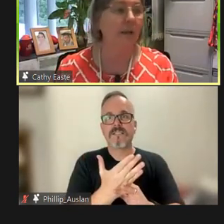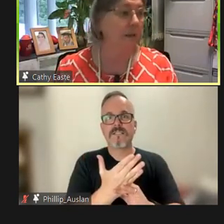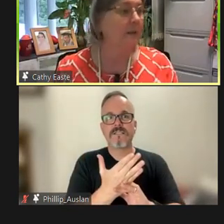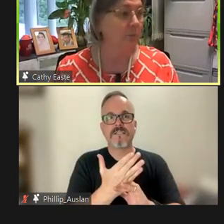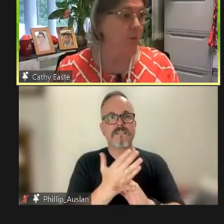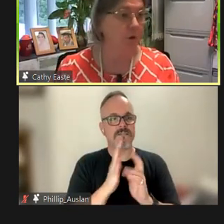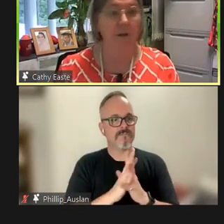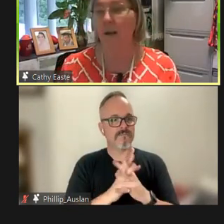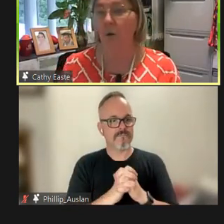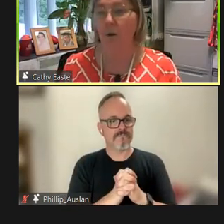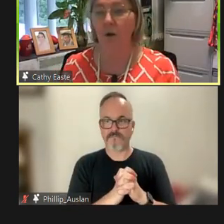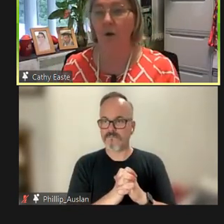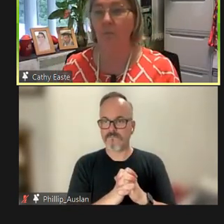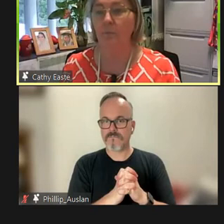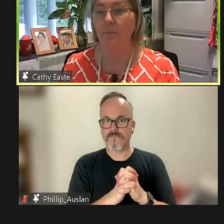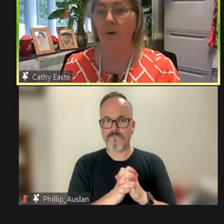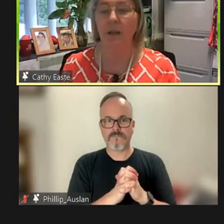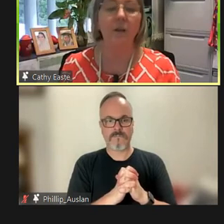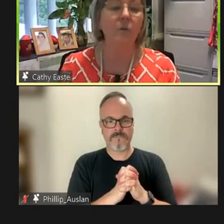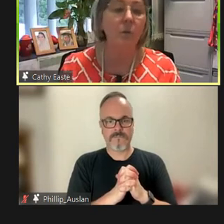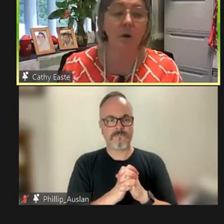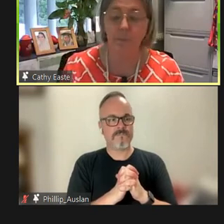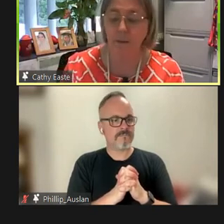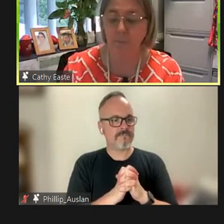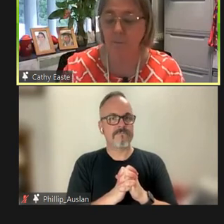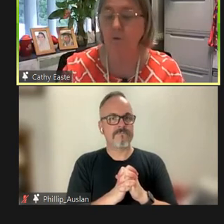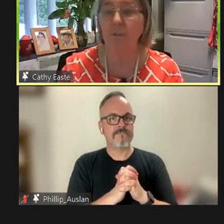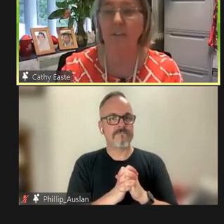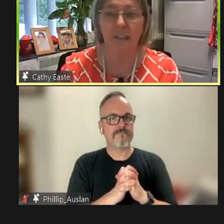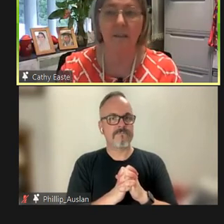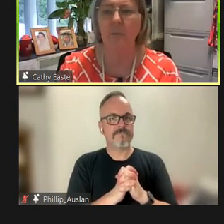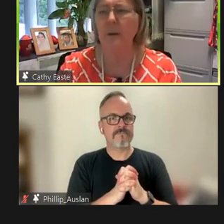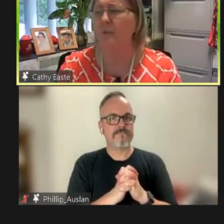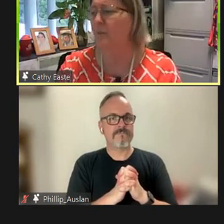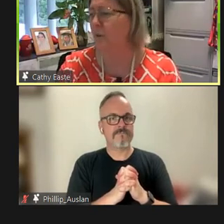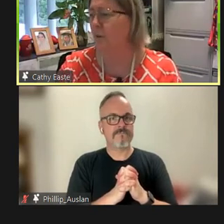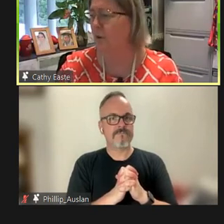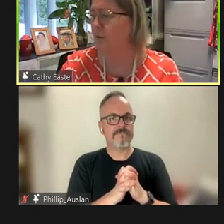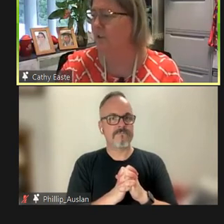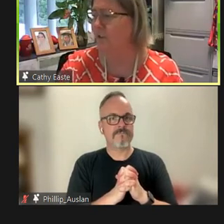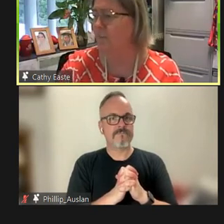going to work and going home. You want to be a member of the team, a member of the organisation.